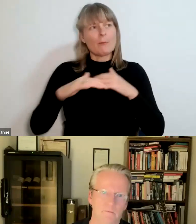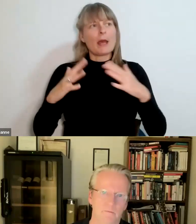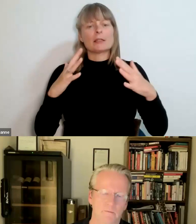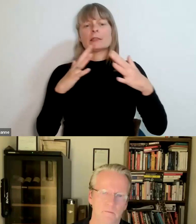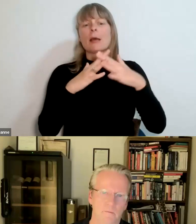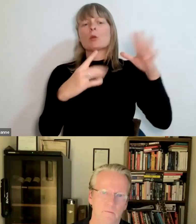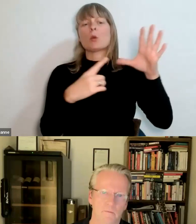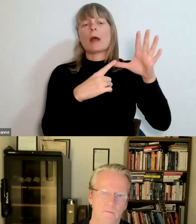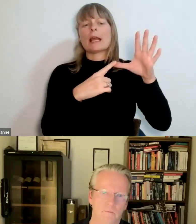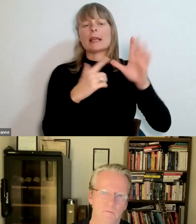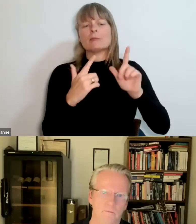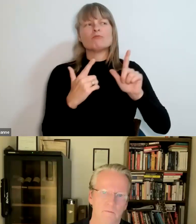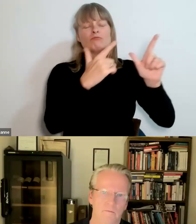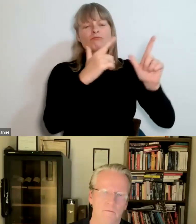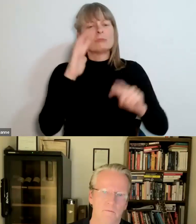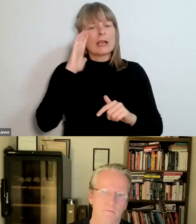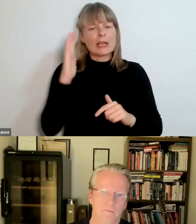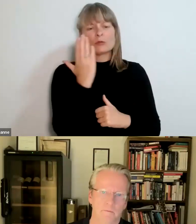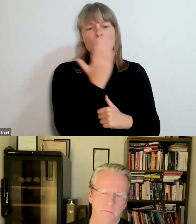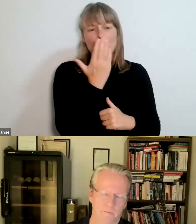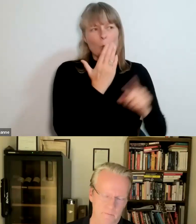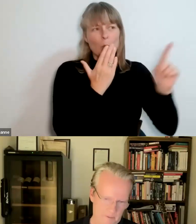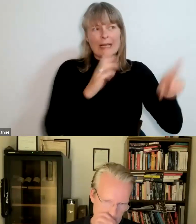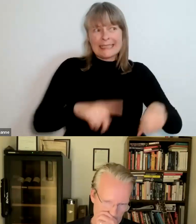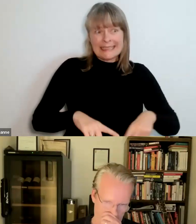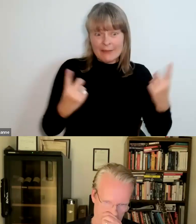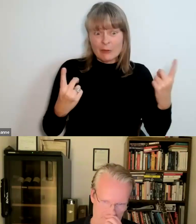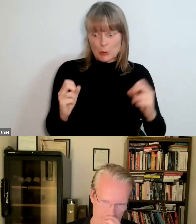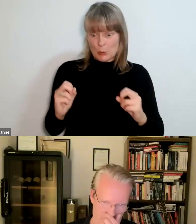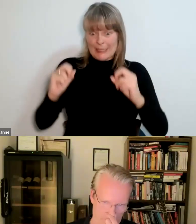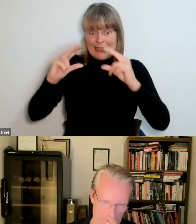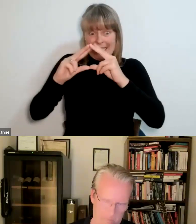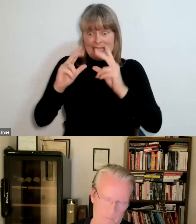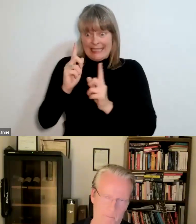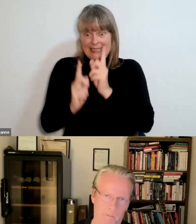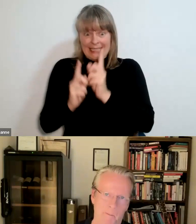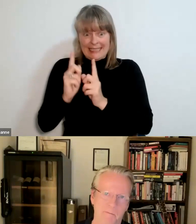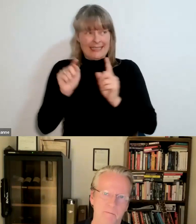enable people to innovate, and for sure, what a school looks like in a rural town in